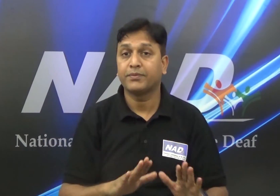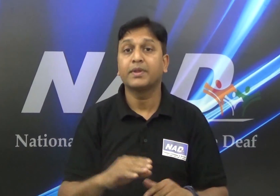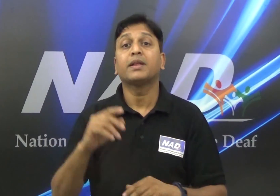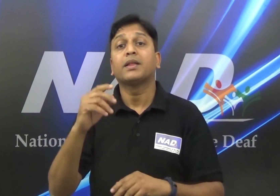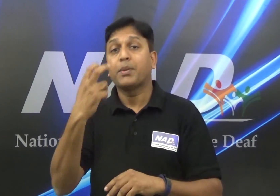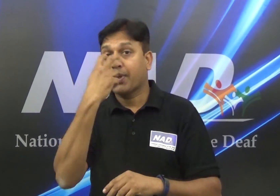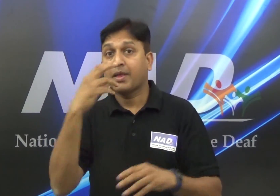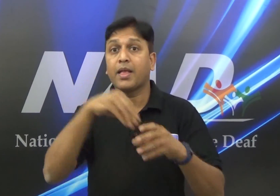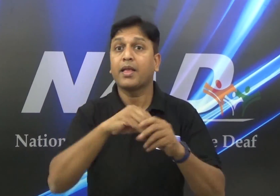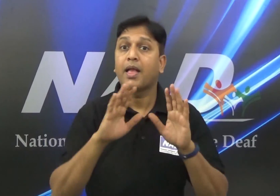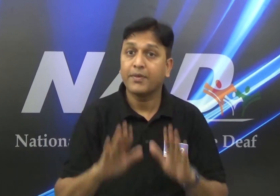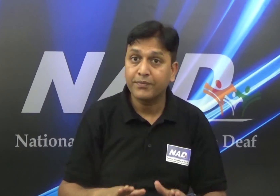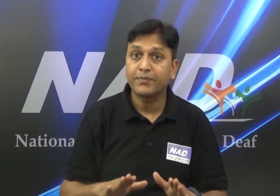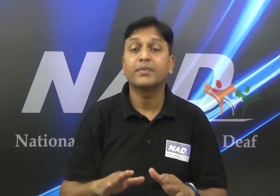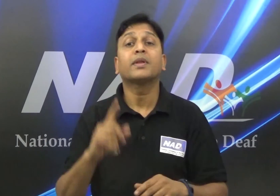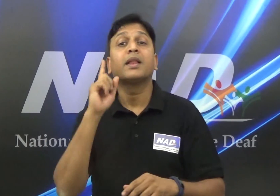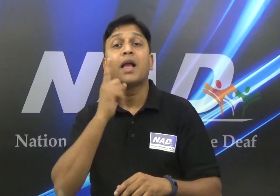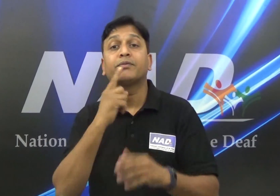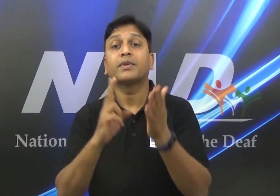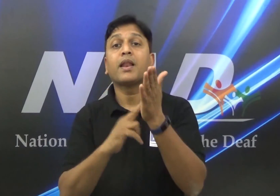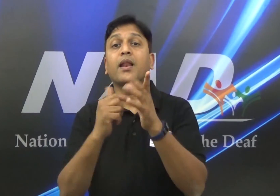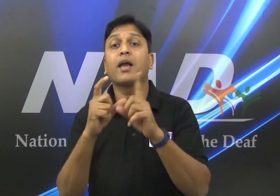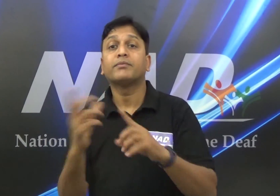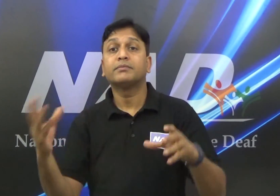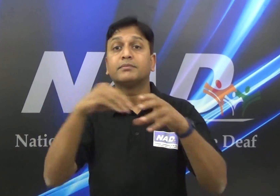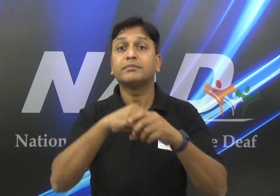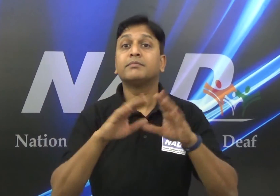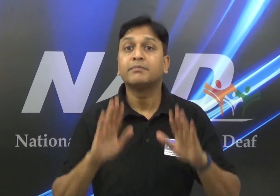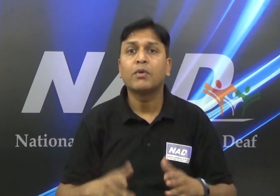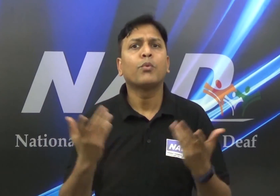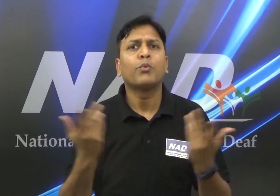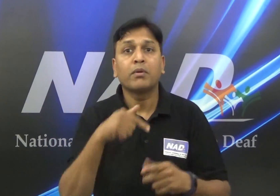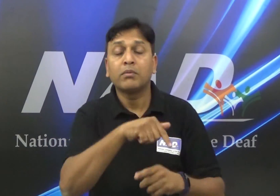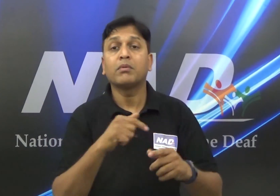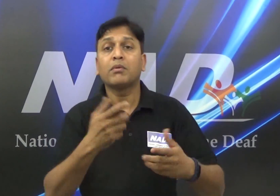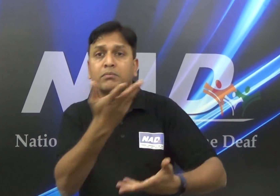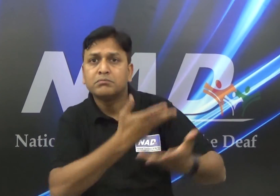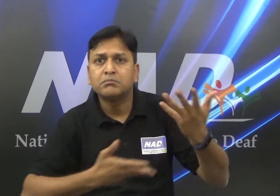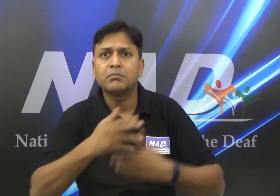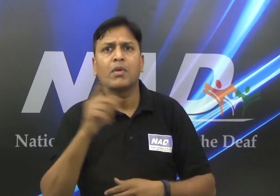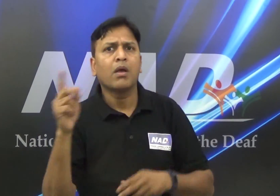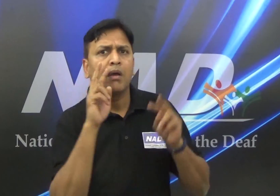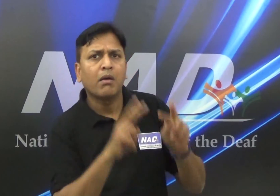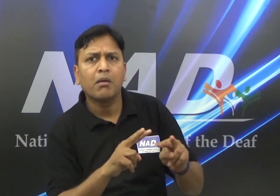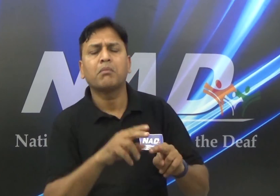The handicapped, the blind and the NAD deaf leaders participate in this conference and have a discussion